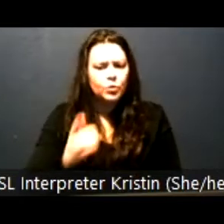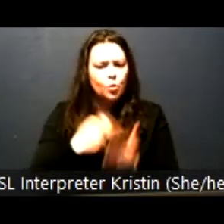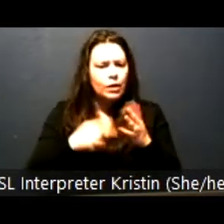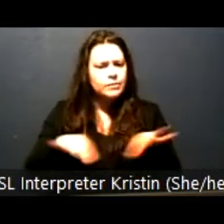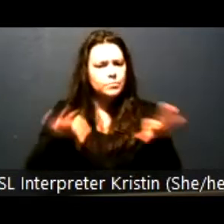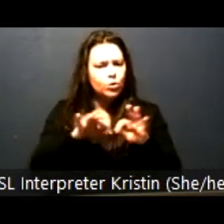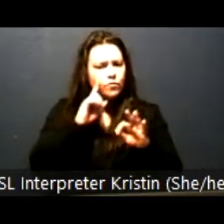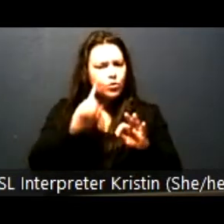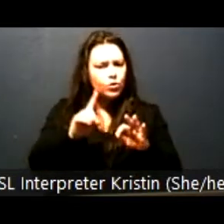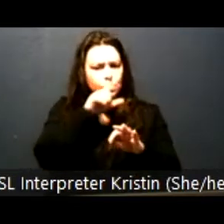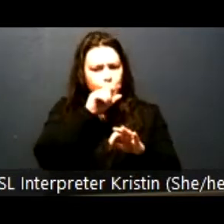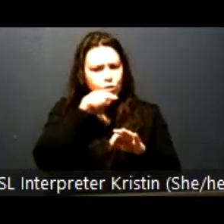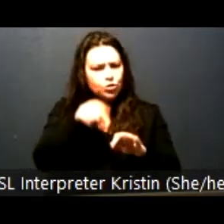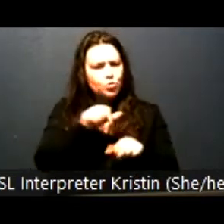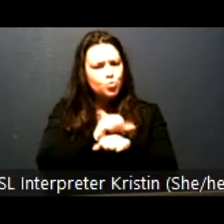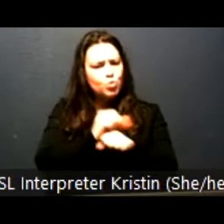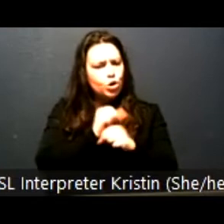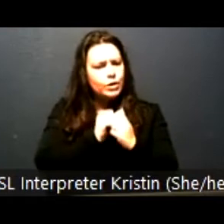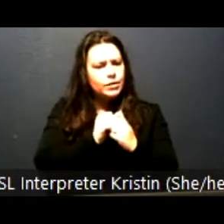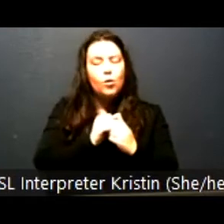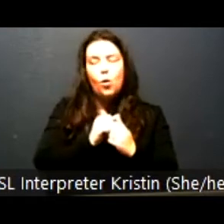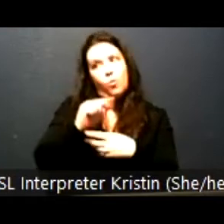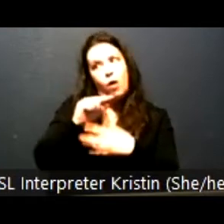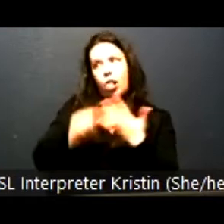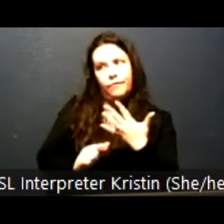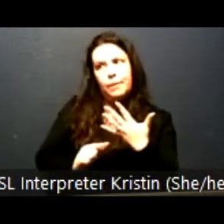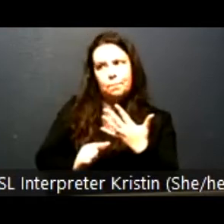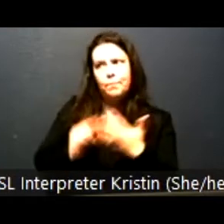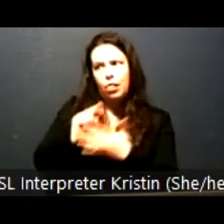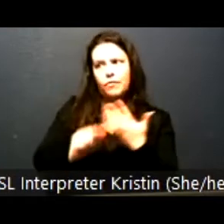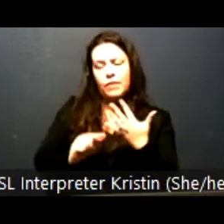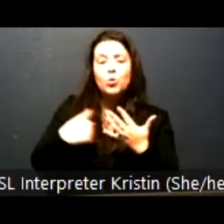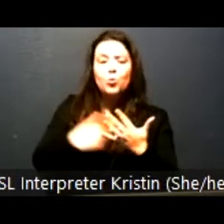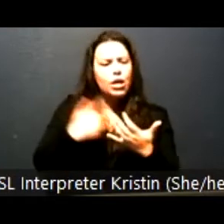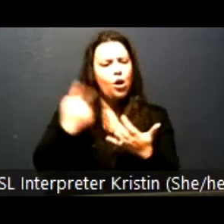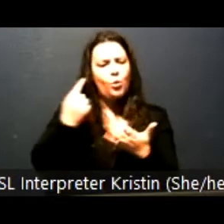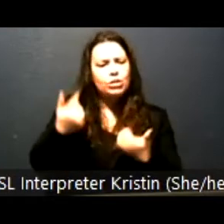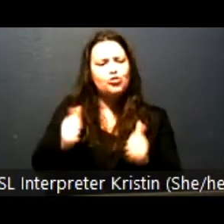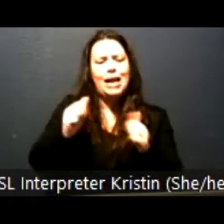Autumn-Lynn: They are all important! We always try to use a light weight tag as light of weight tag as we